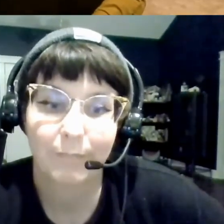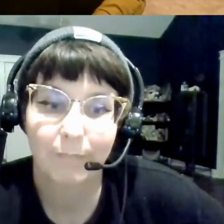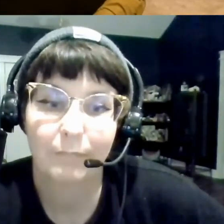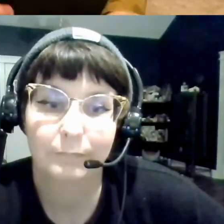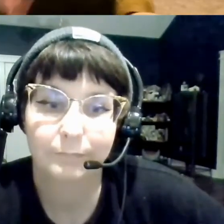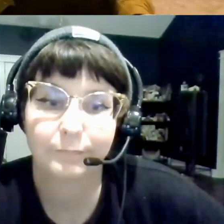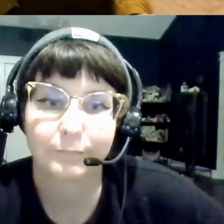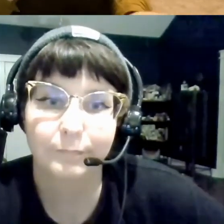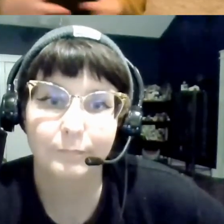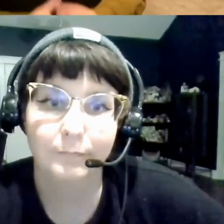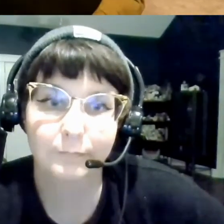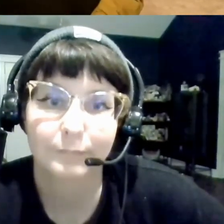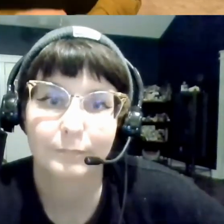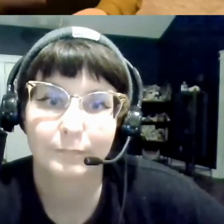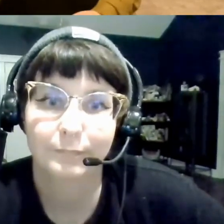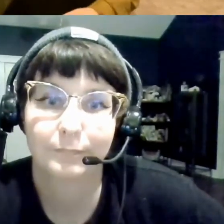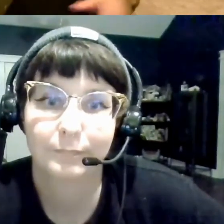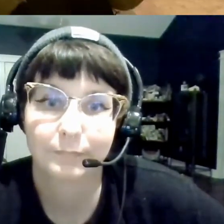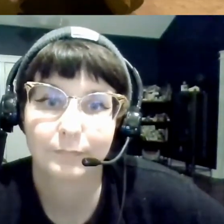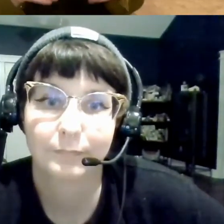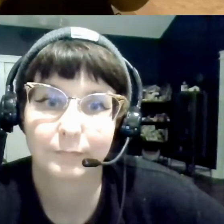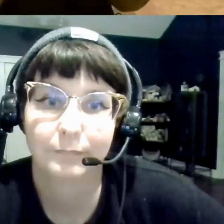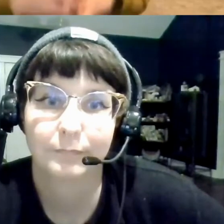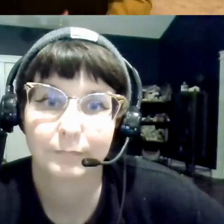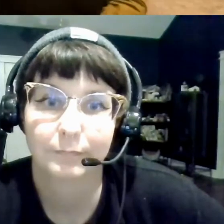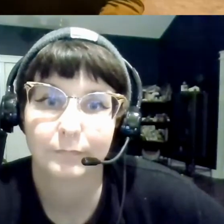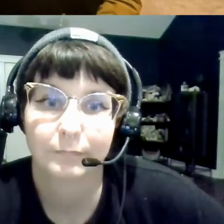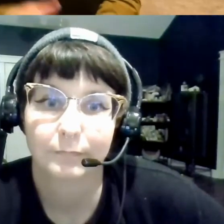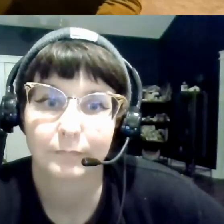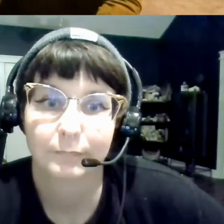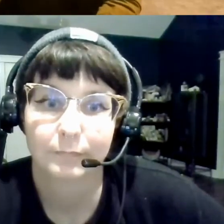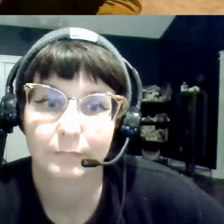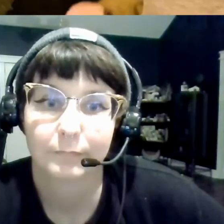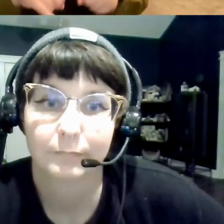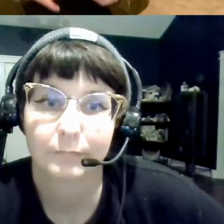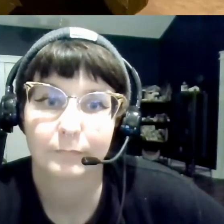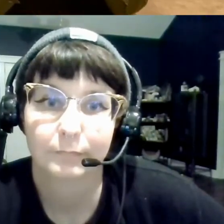for their licenses. It can be a good way to start those conversations.